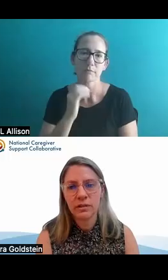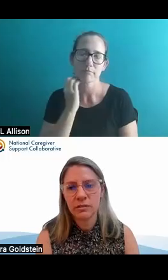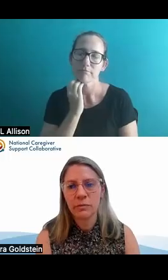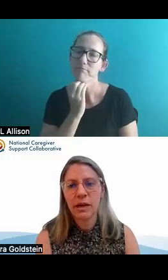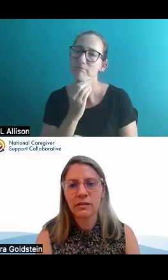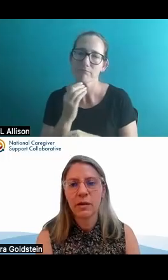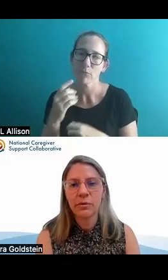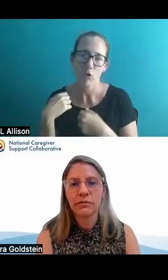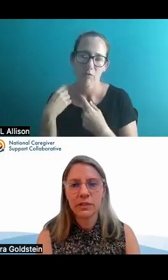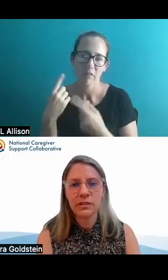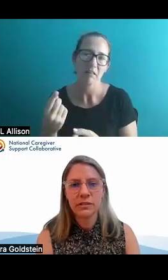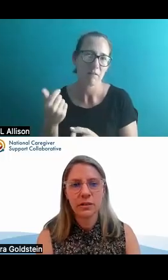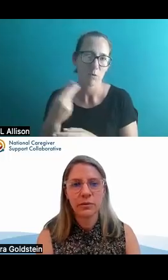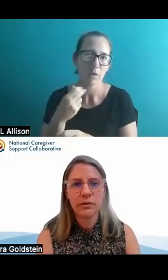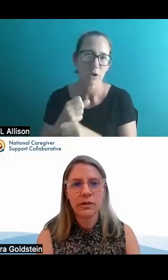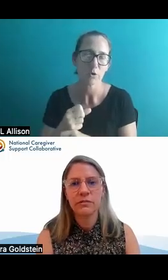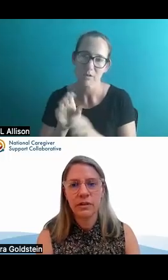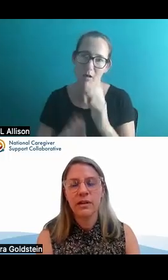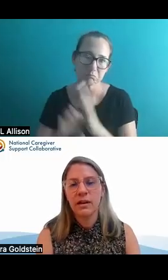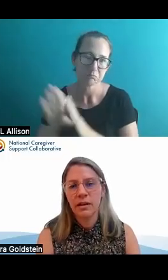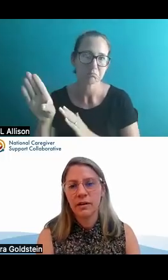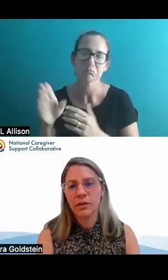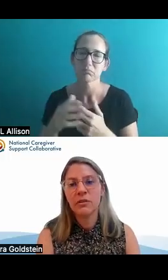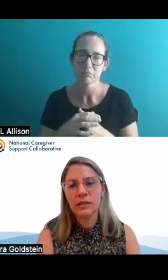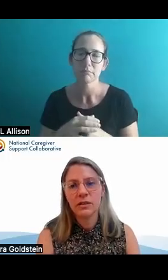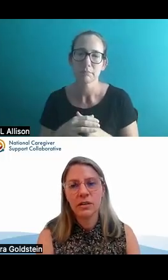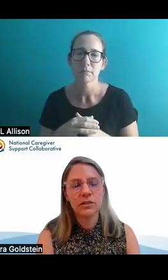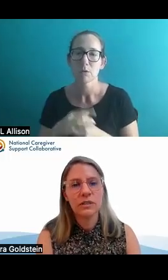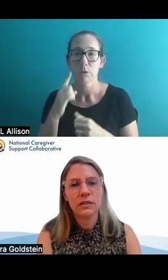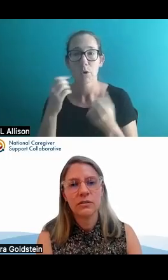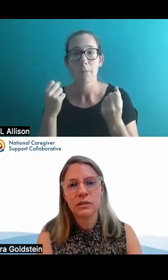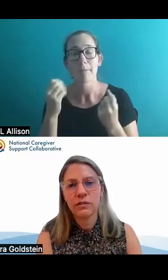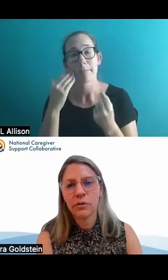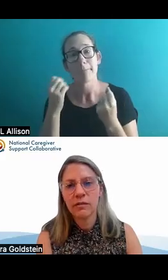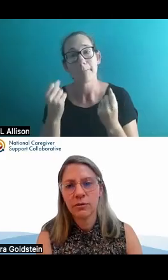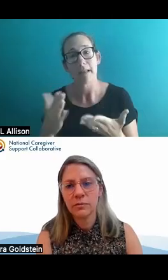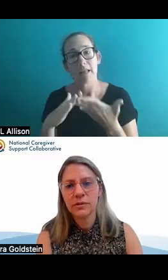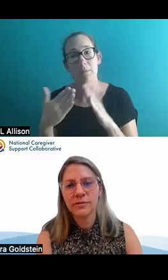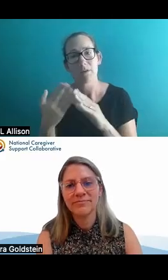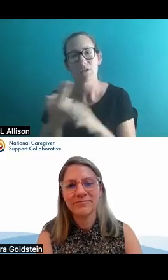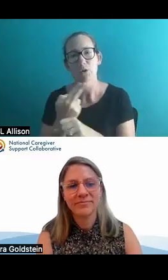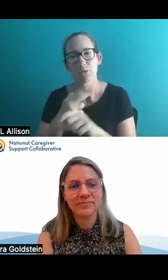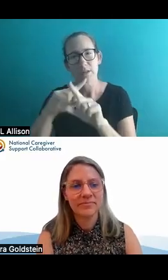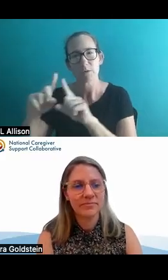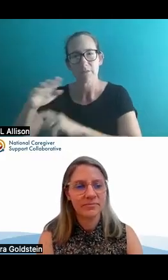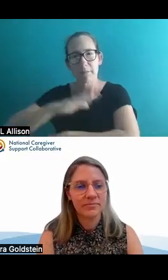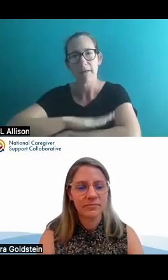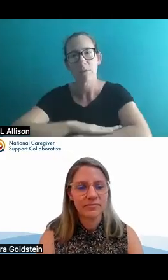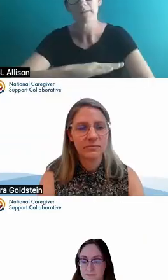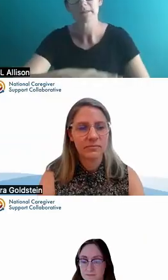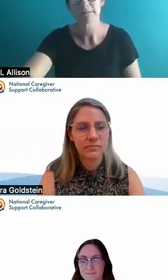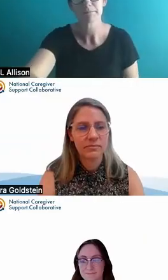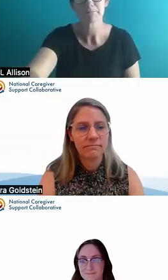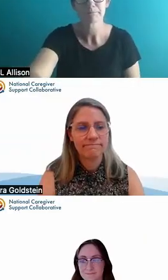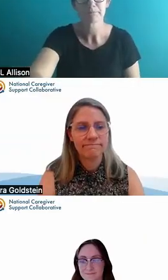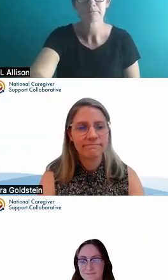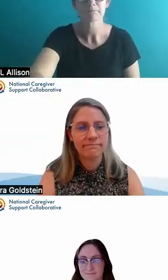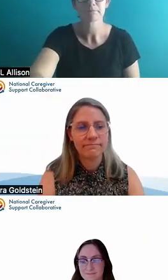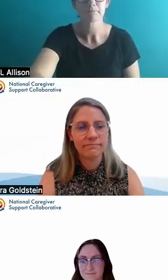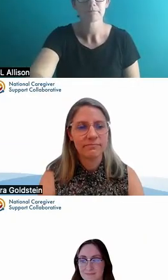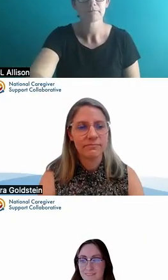just the past couple of years. So we know a lot of communities are using those different platforms.